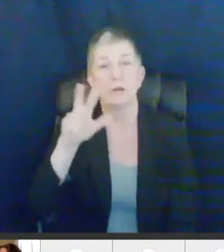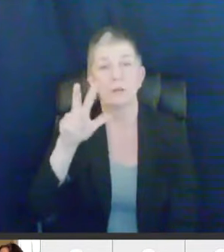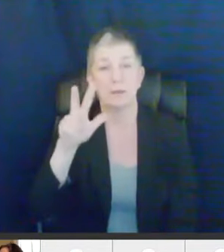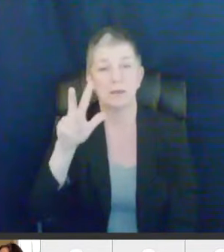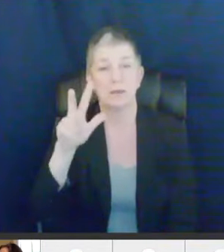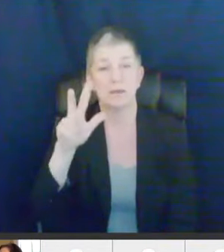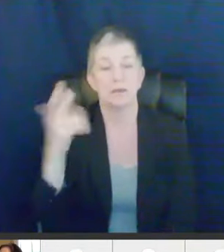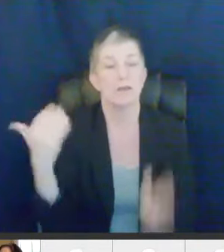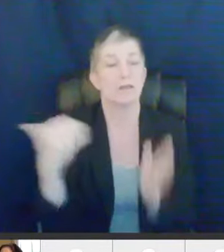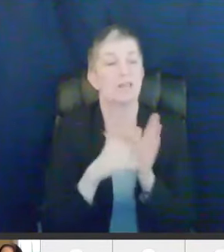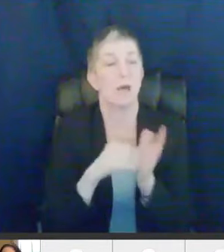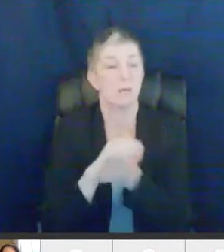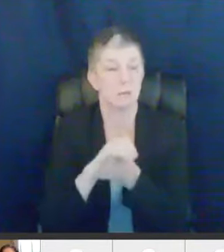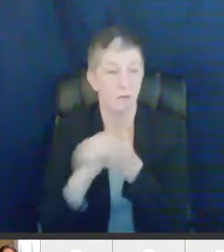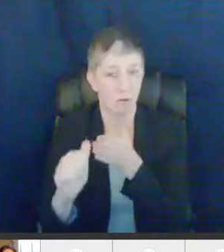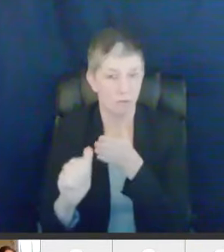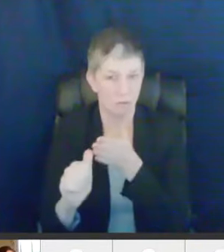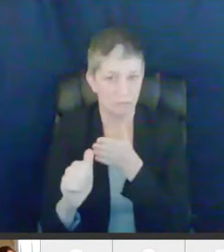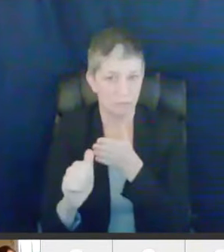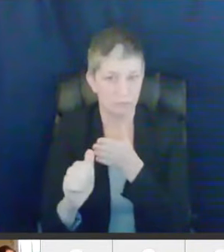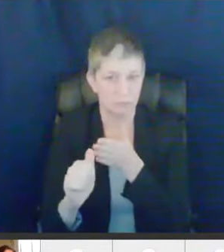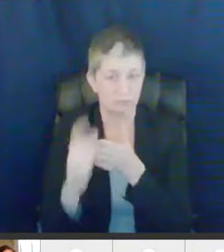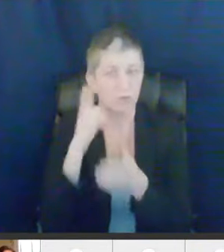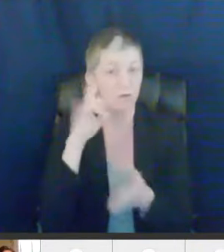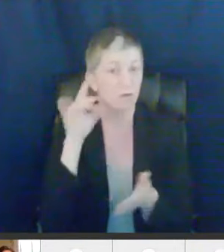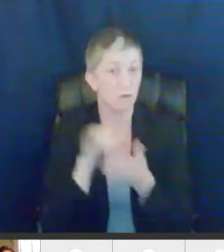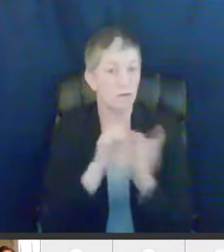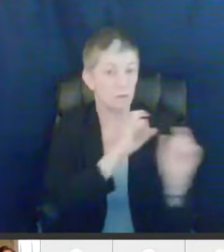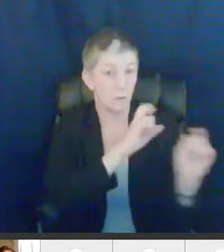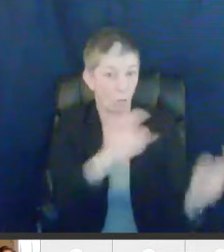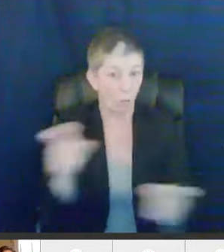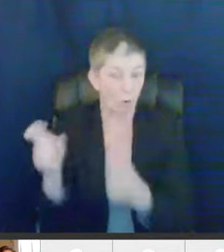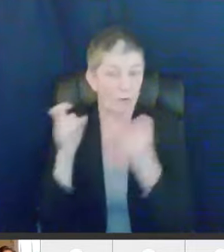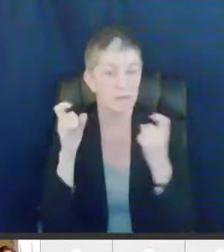thousand dollars and of these awardees seventy of the businesses identified as